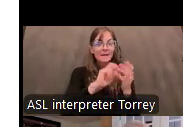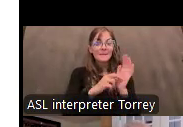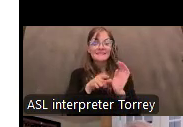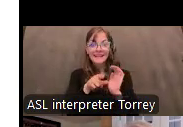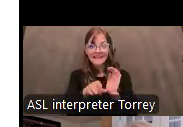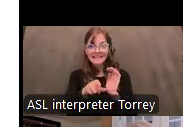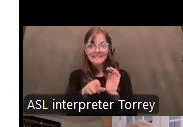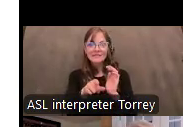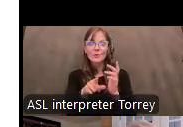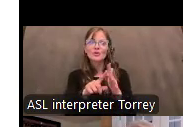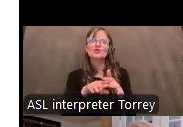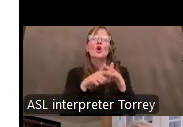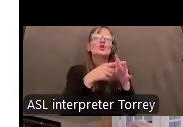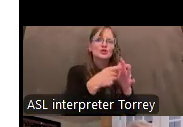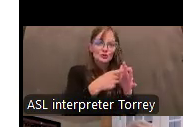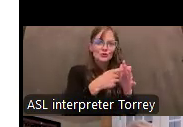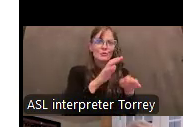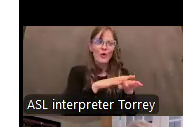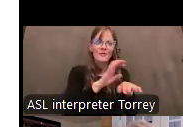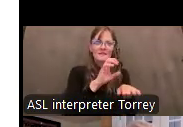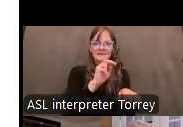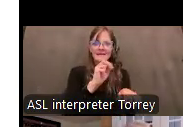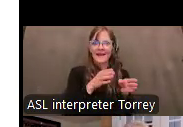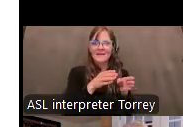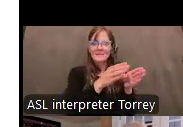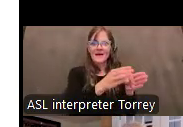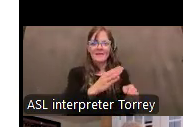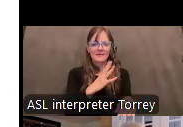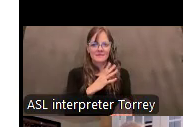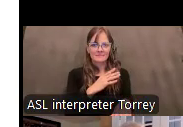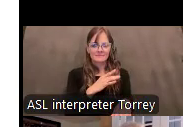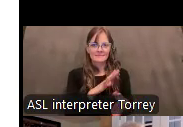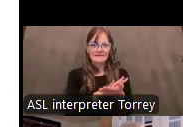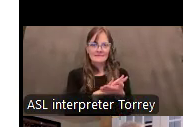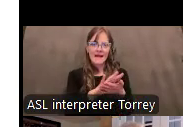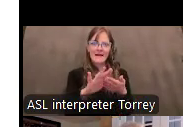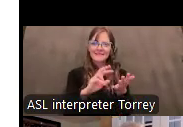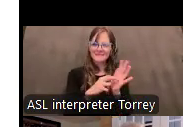Also, there are additional credentials, so you don't just get your certificate and it doesn't stop there.